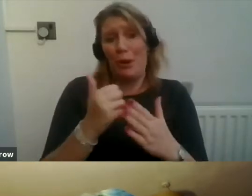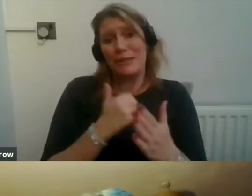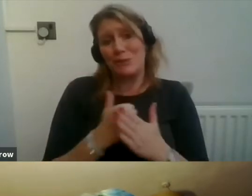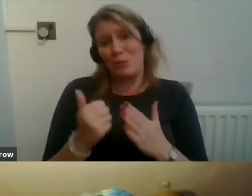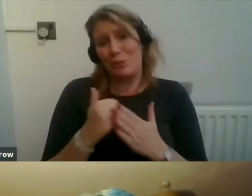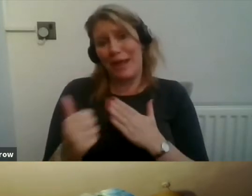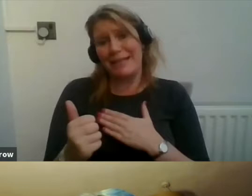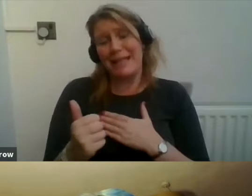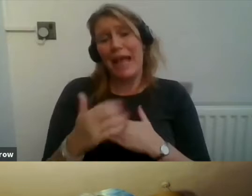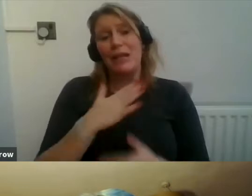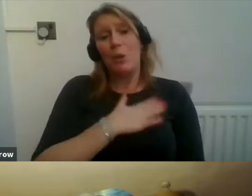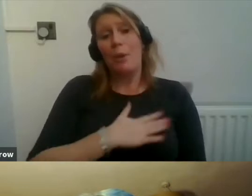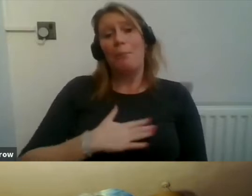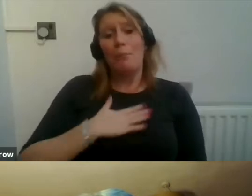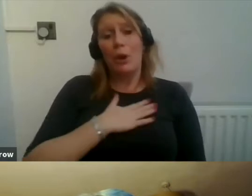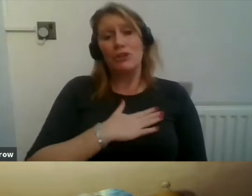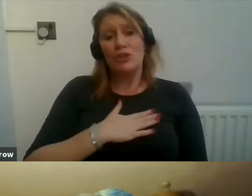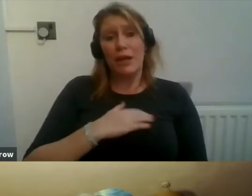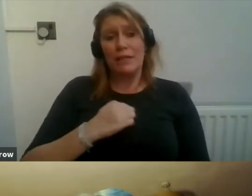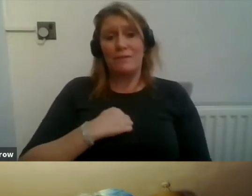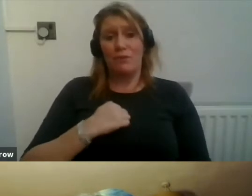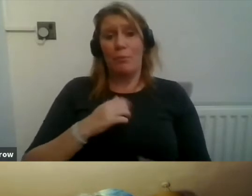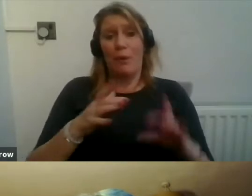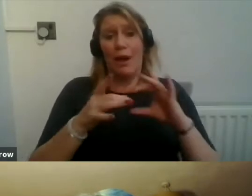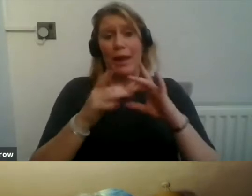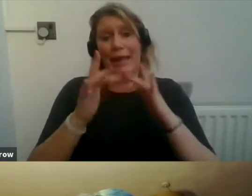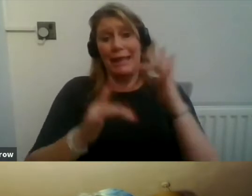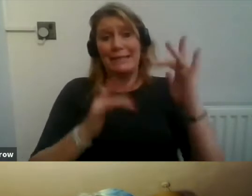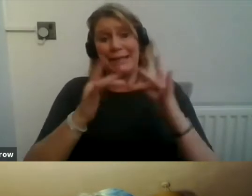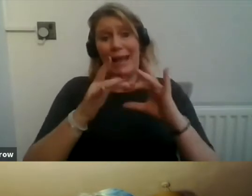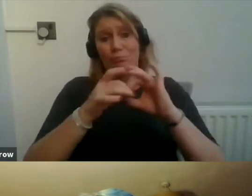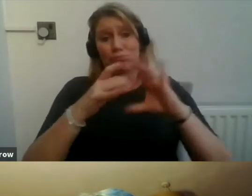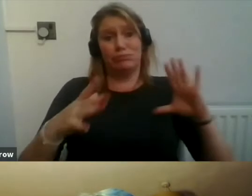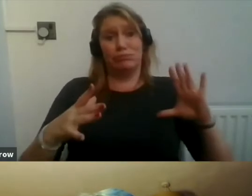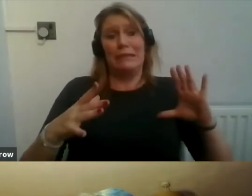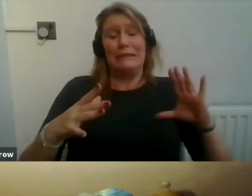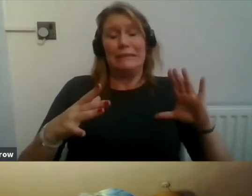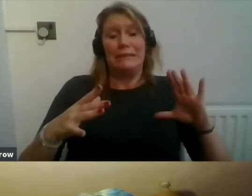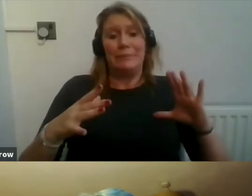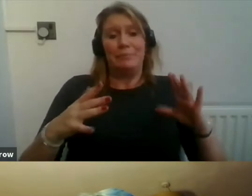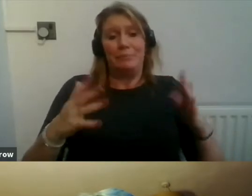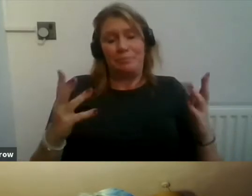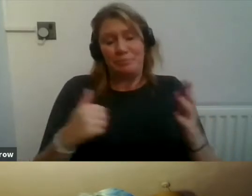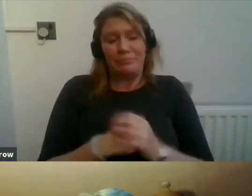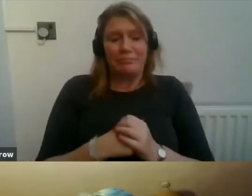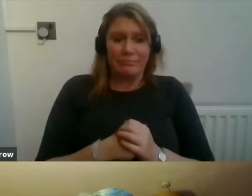apologise for my breakdown in broadband earlier on.